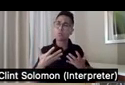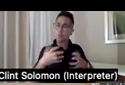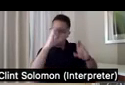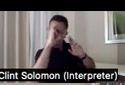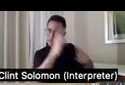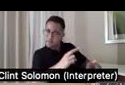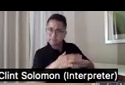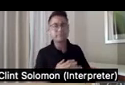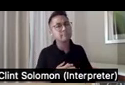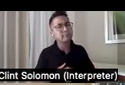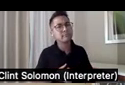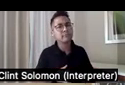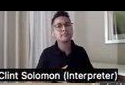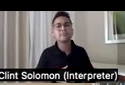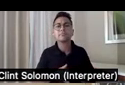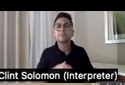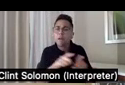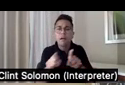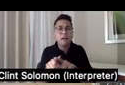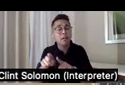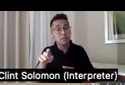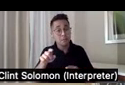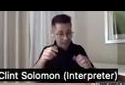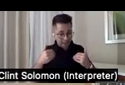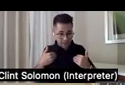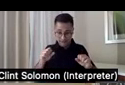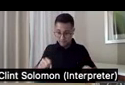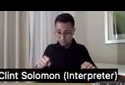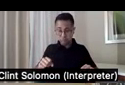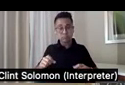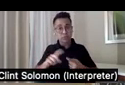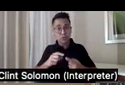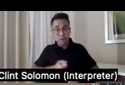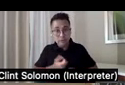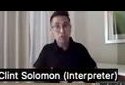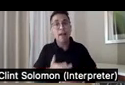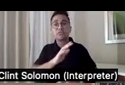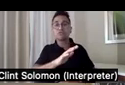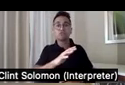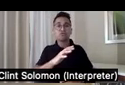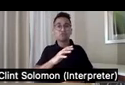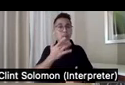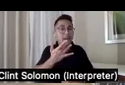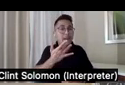able to express your preferences your likes and your dislikes and to reject things you don't want